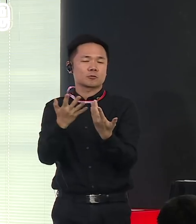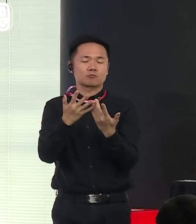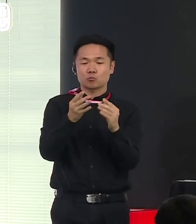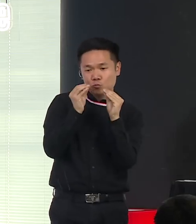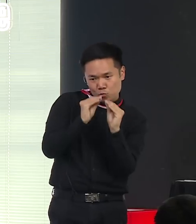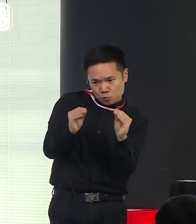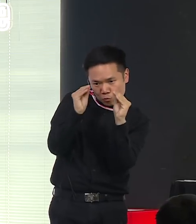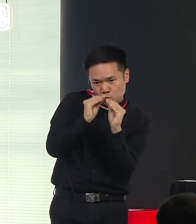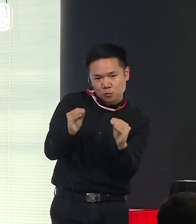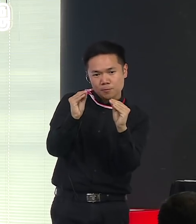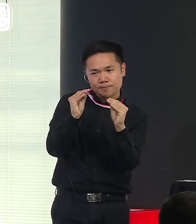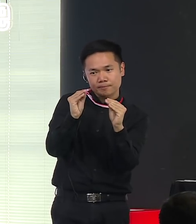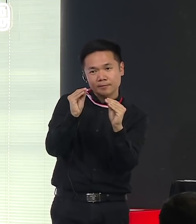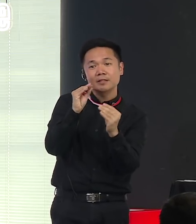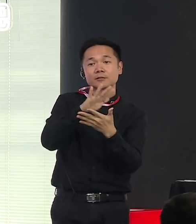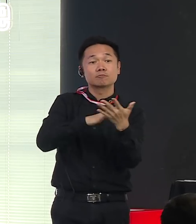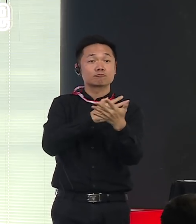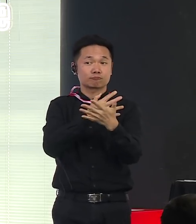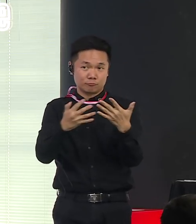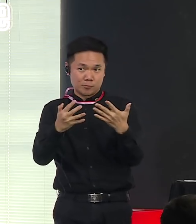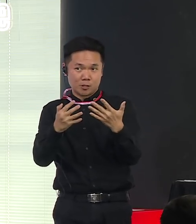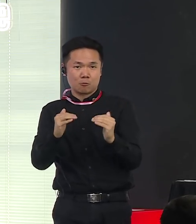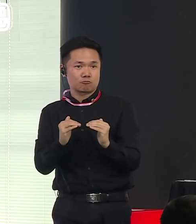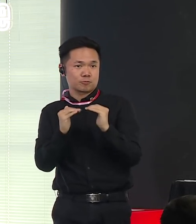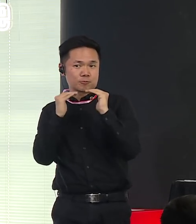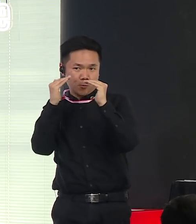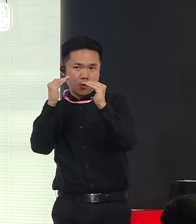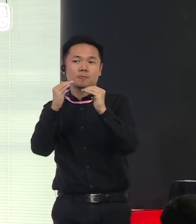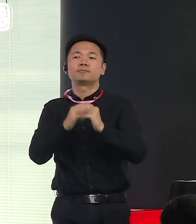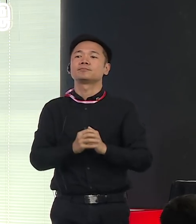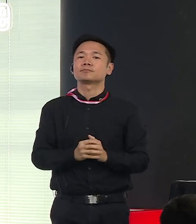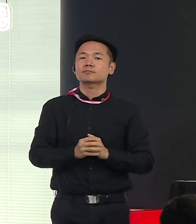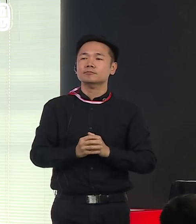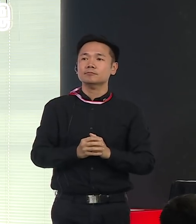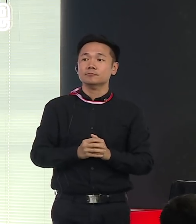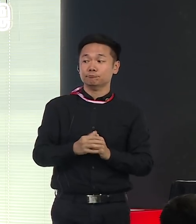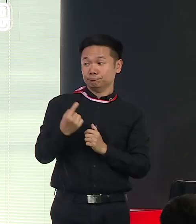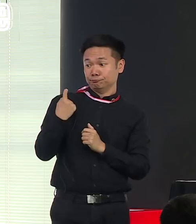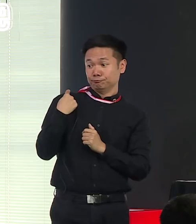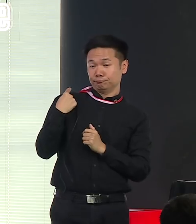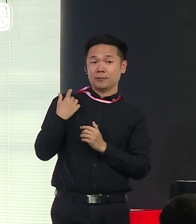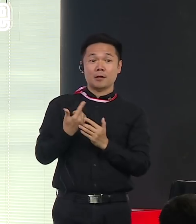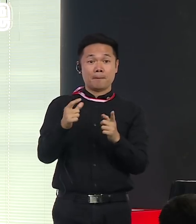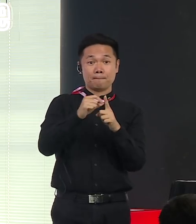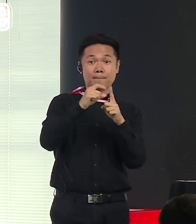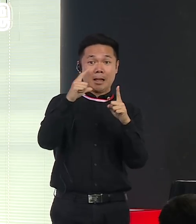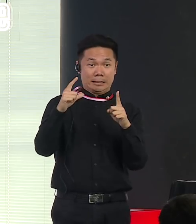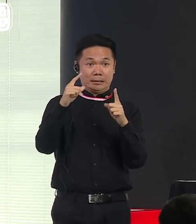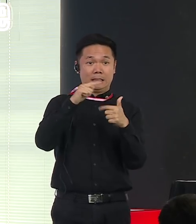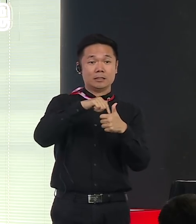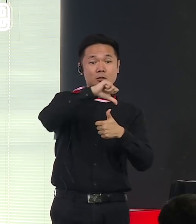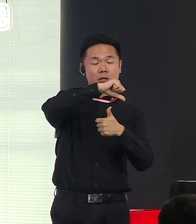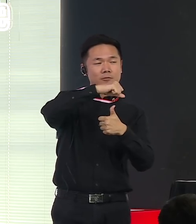For instance, Japan has implemented technical assistance and contributed in participation with persons with impaired hearing in society,